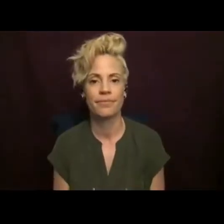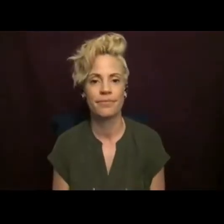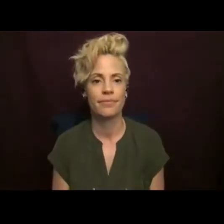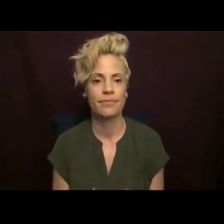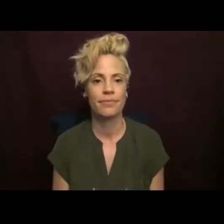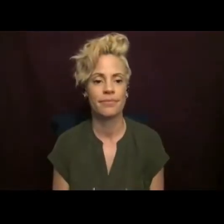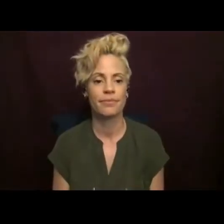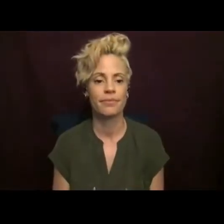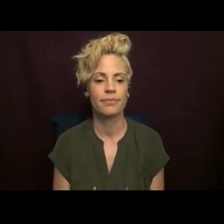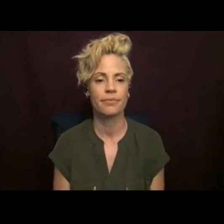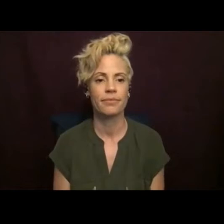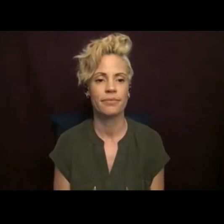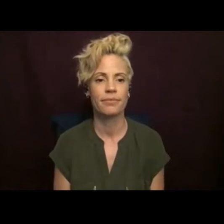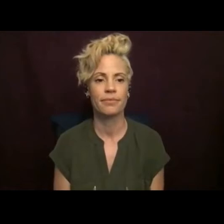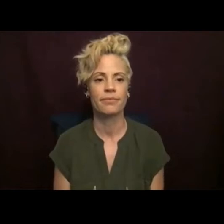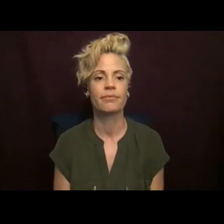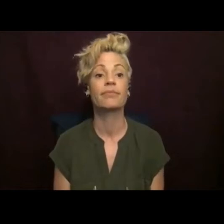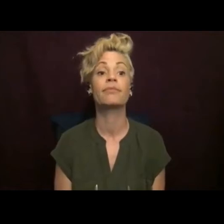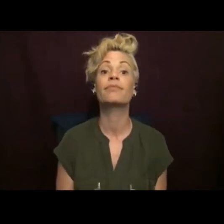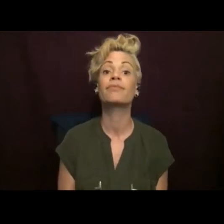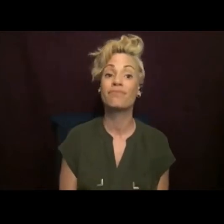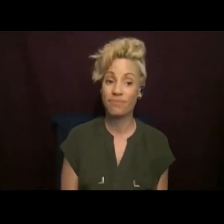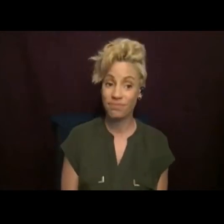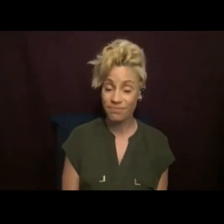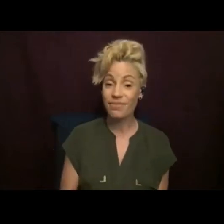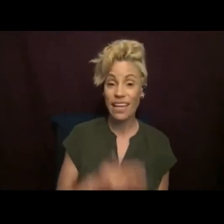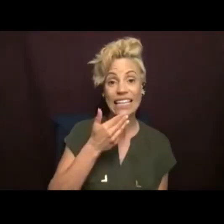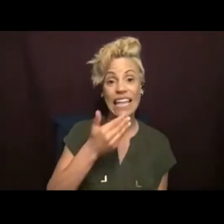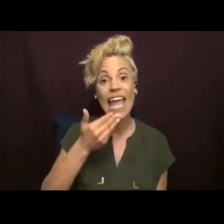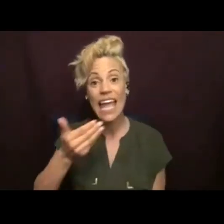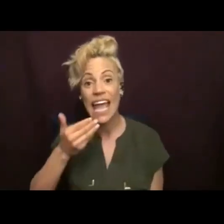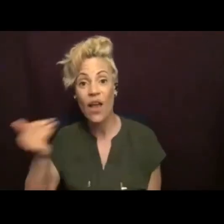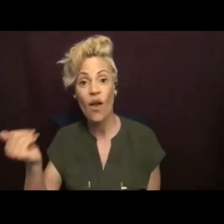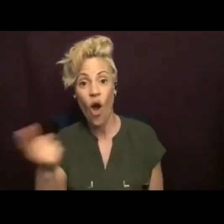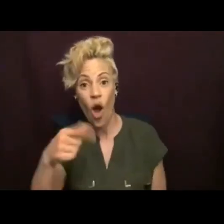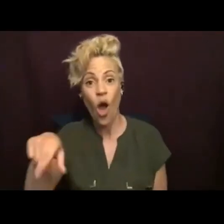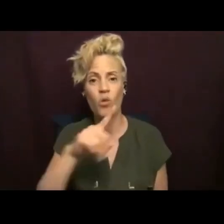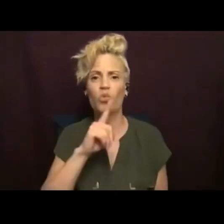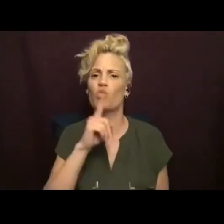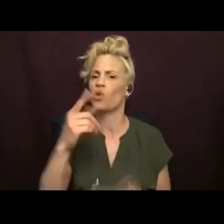Thank you, all, those are really, really important points and I really appreciate your thoughts.